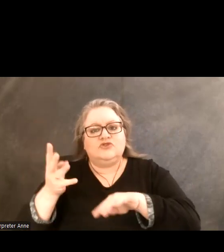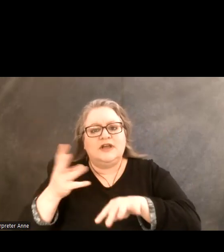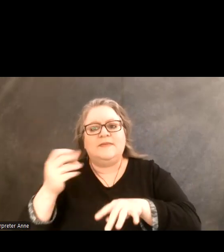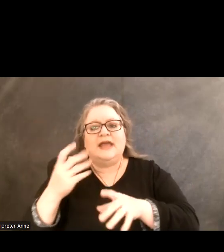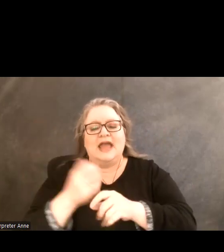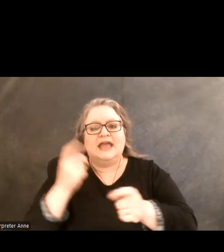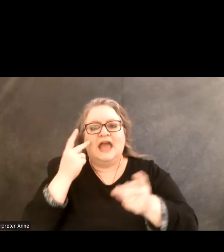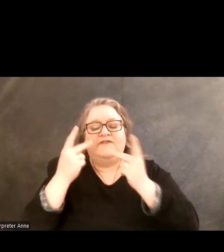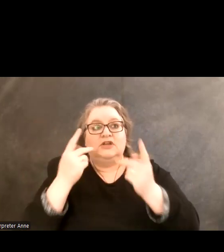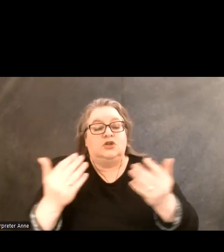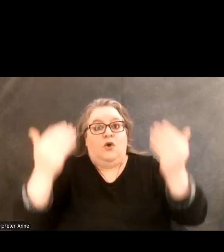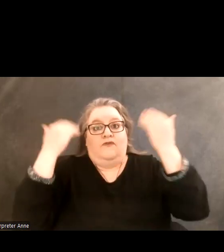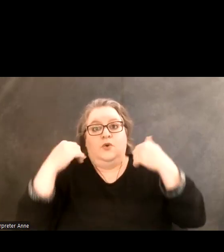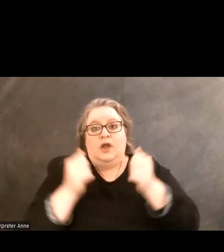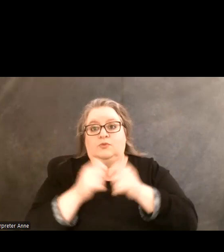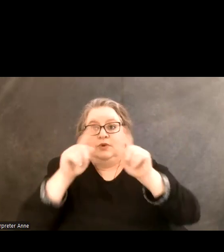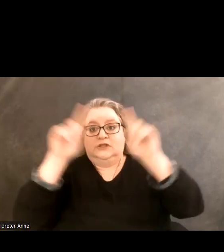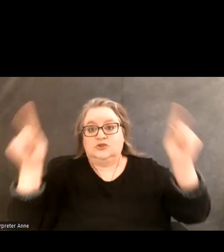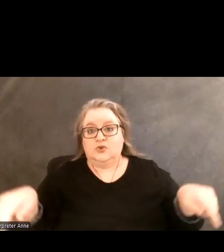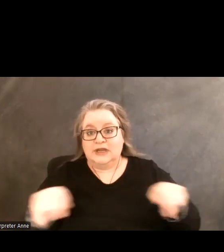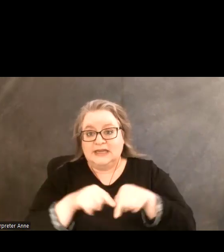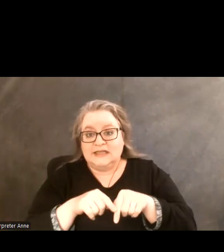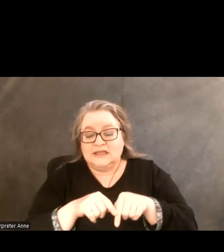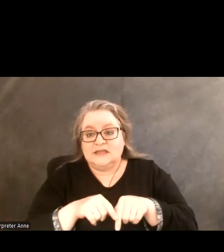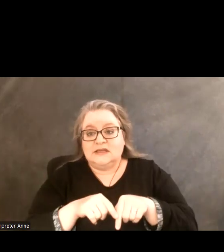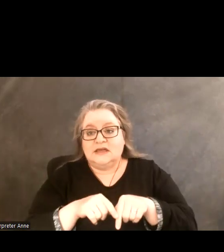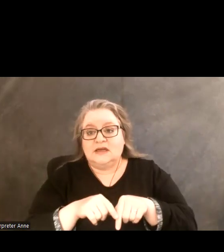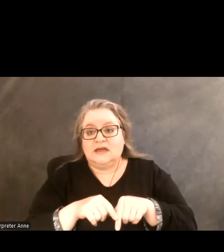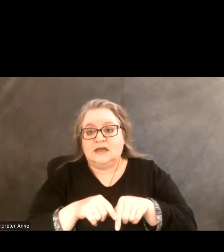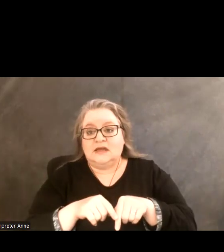overwhelmed with screens by making there be objects that